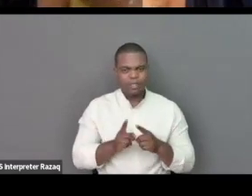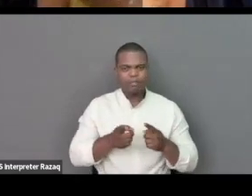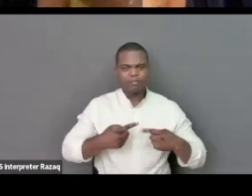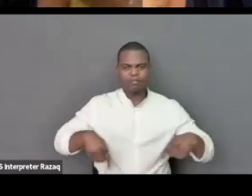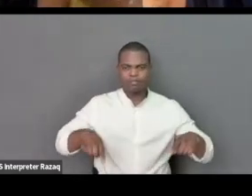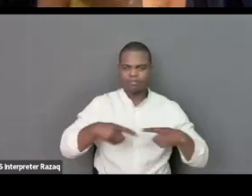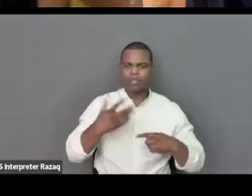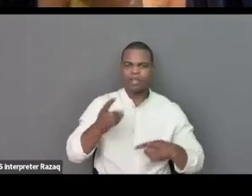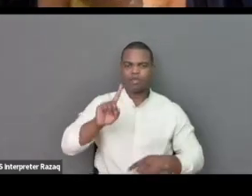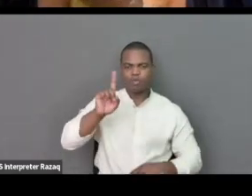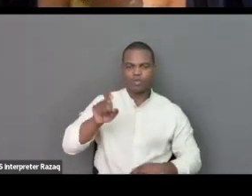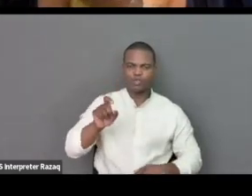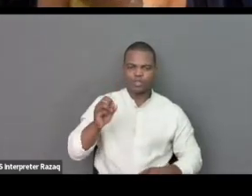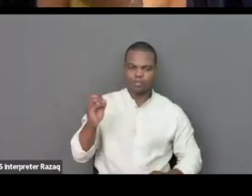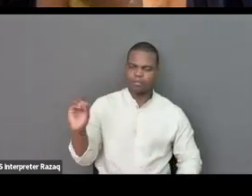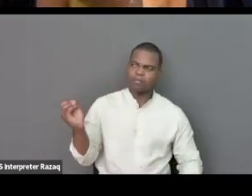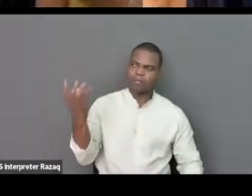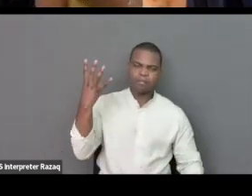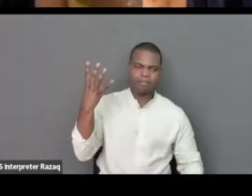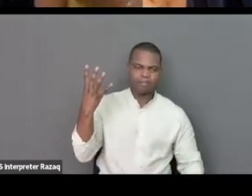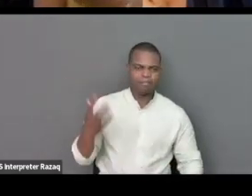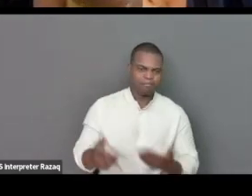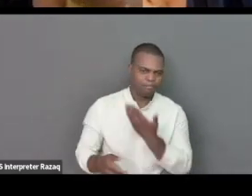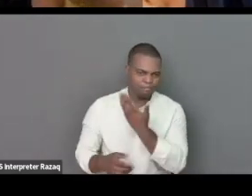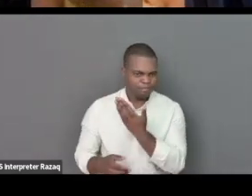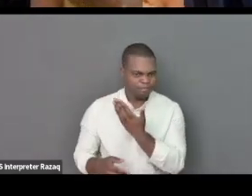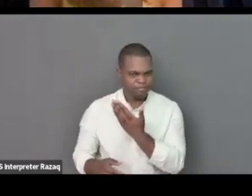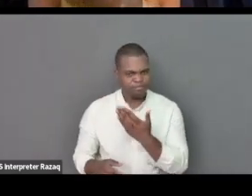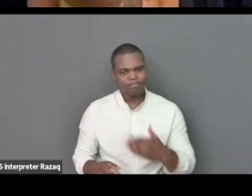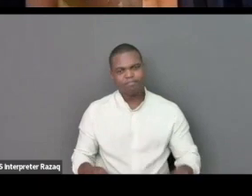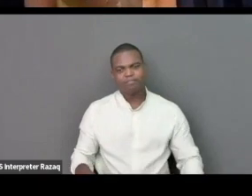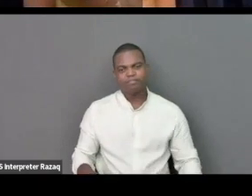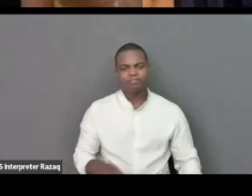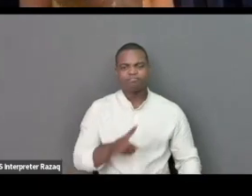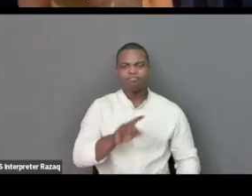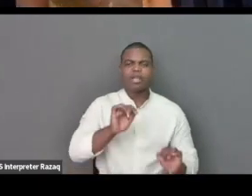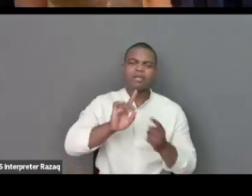to it.